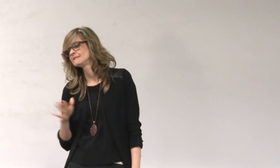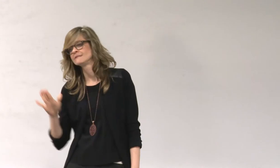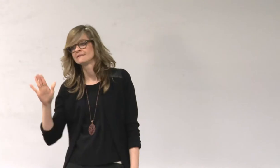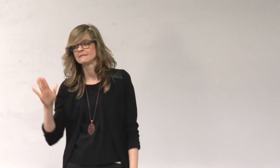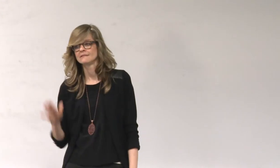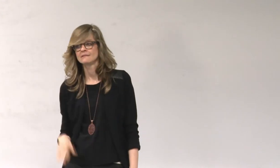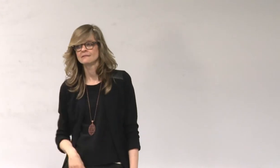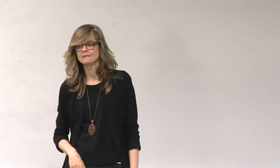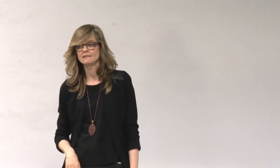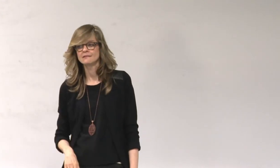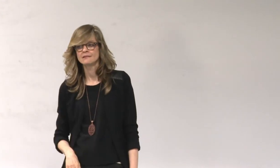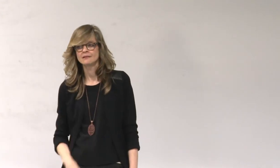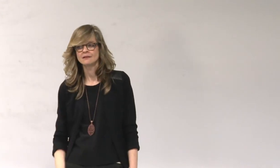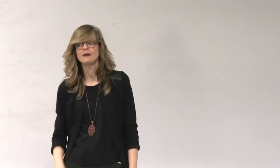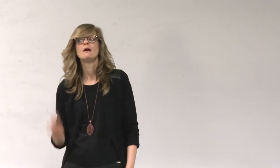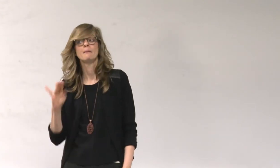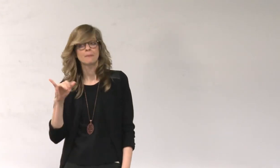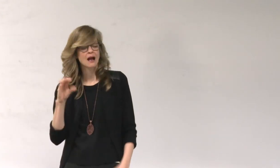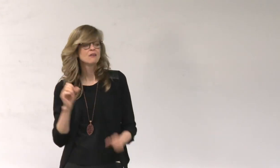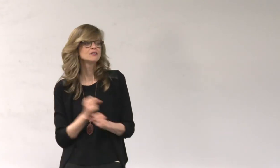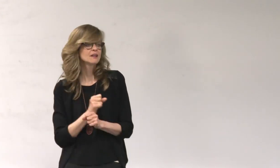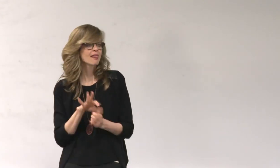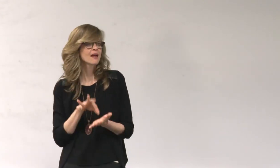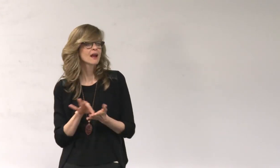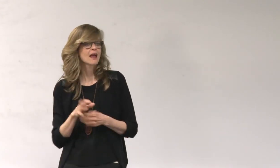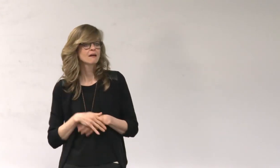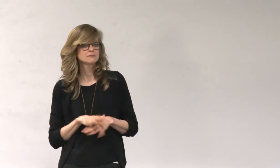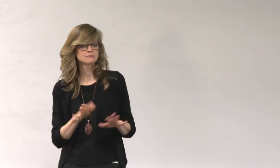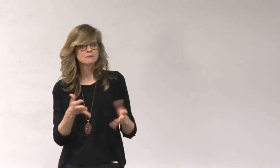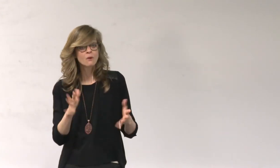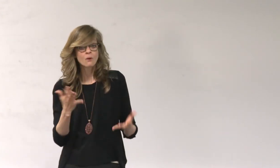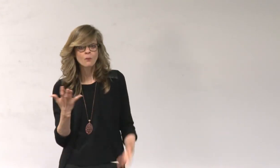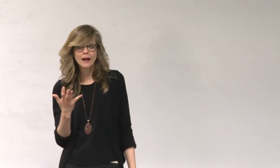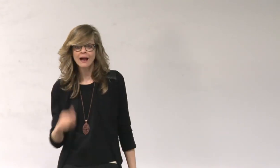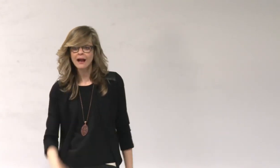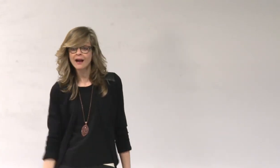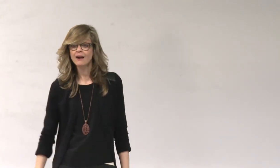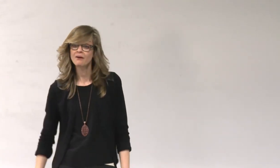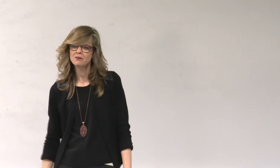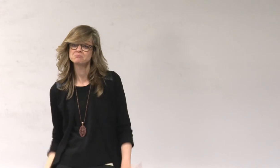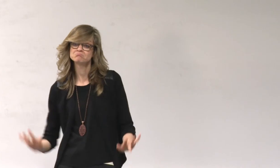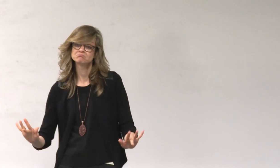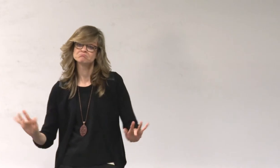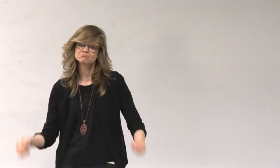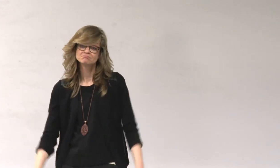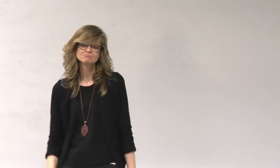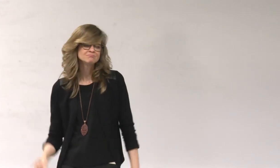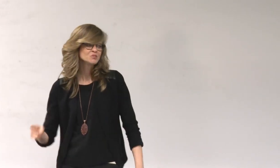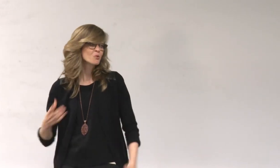UGH, YEAH. BIOSTATISTICS. THAT COUNTS. WOW. OK.